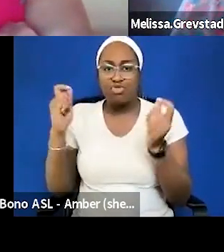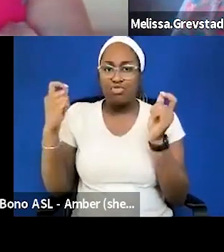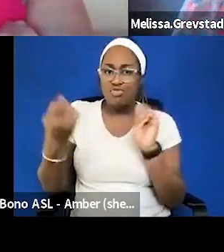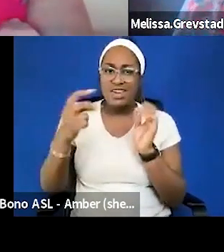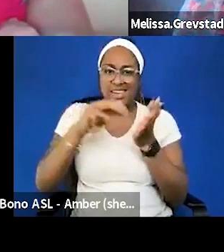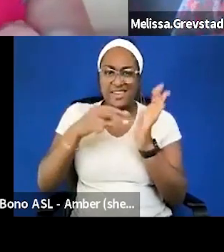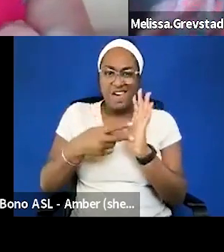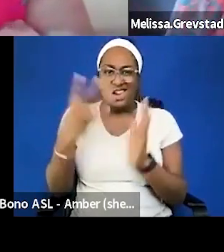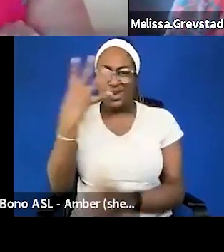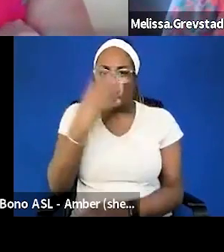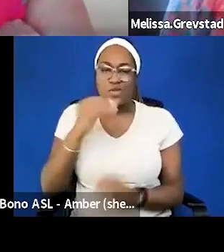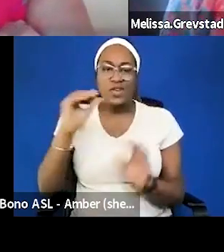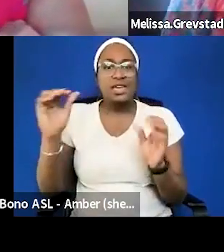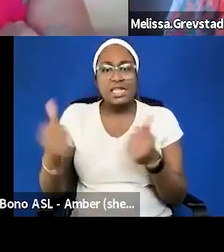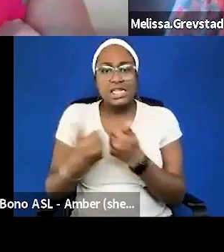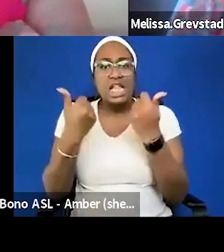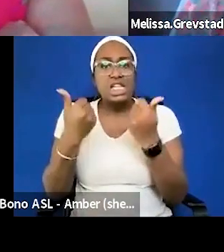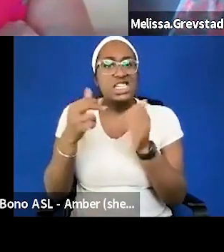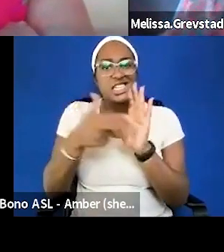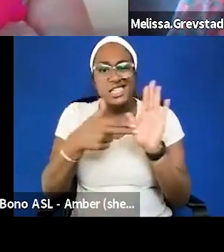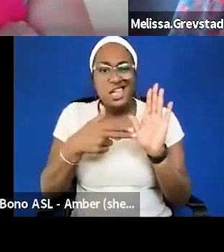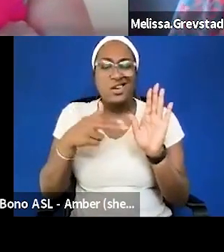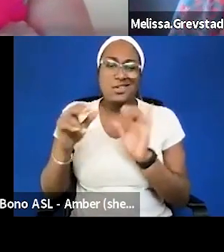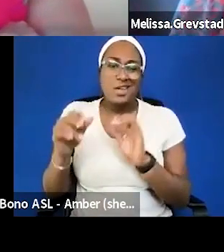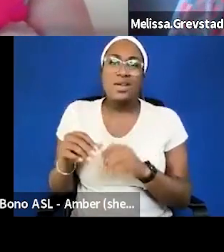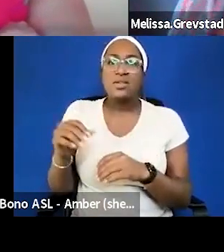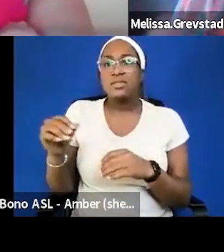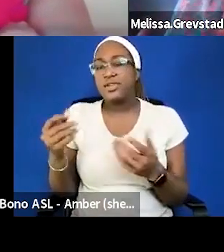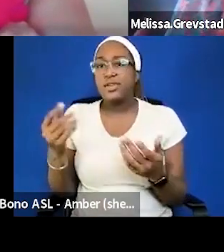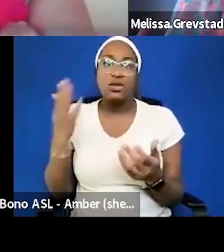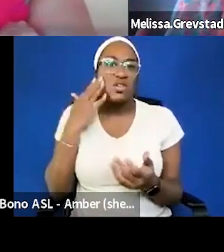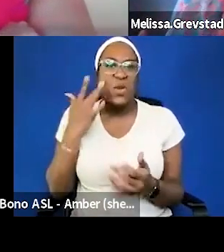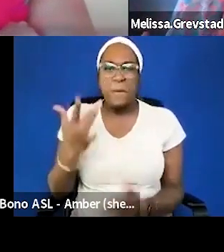stereotypes, dismantling natural beauty standards, battling bias and in some cases